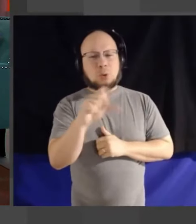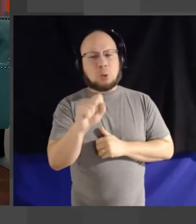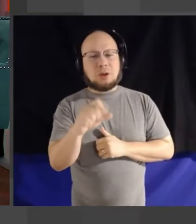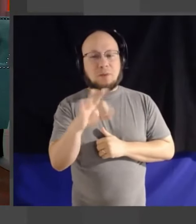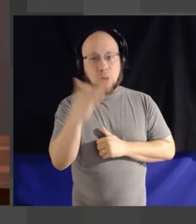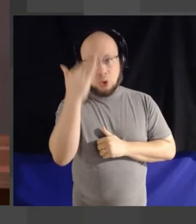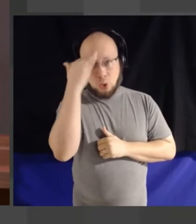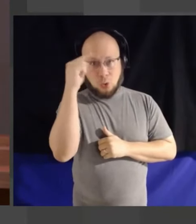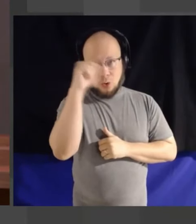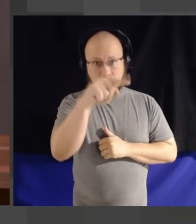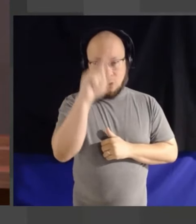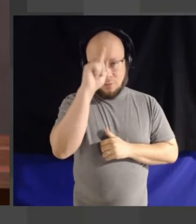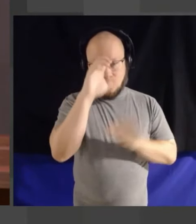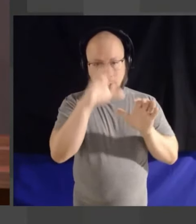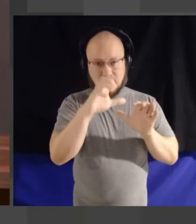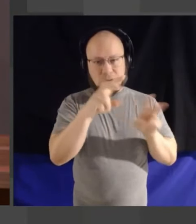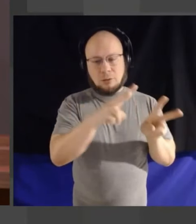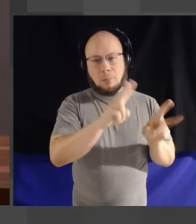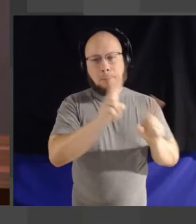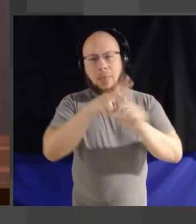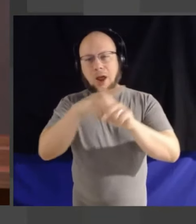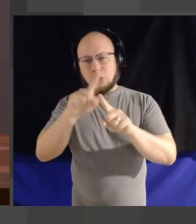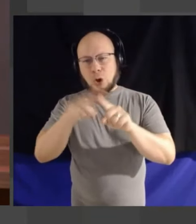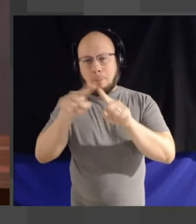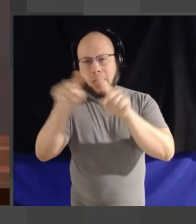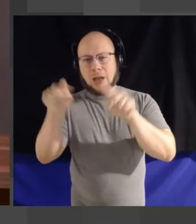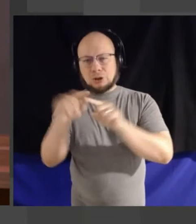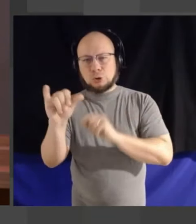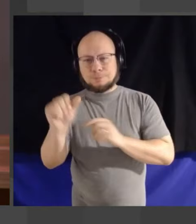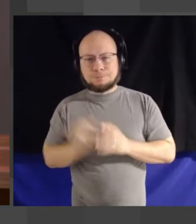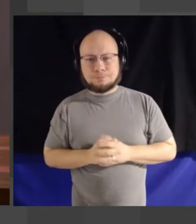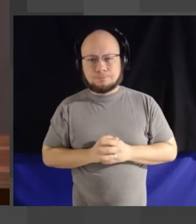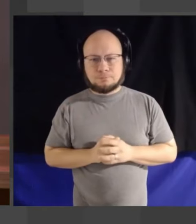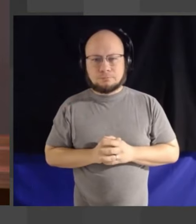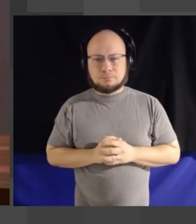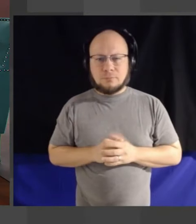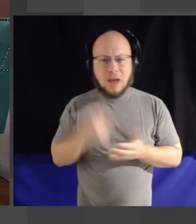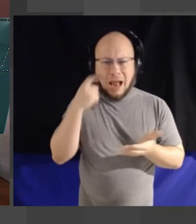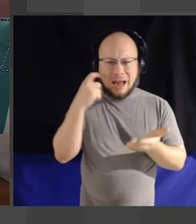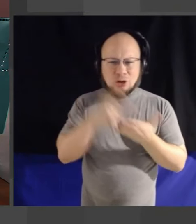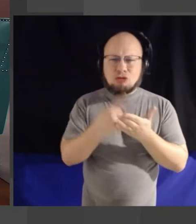THAT'S AWESOME. AND I NOTICED ON THE HOT BAR WITH THE GOLDEN SKULL THERE WAS